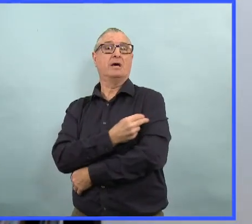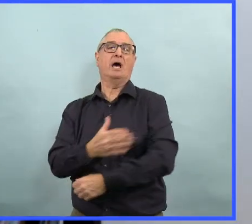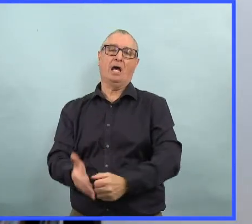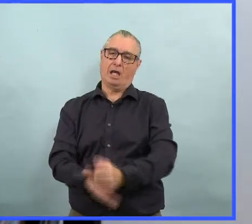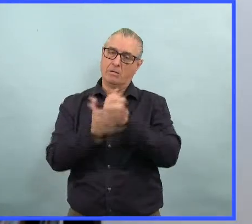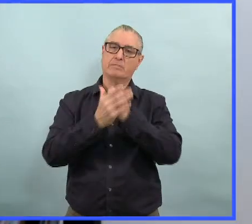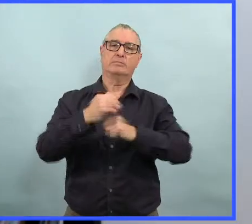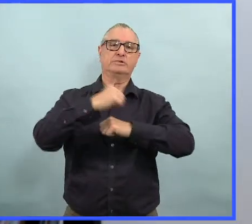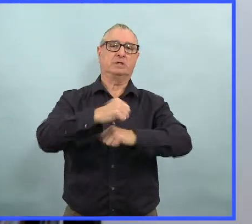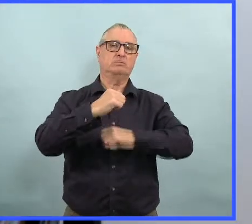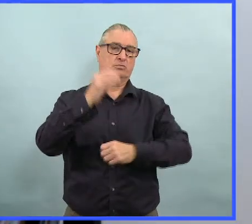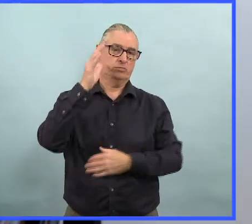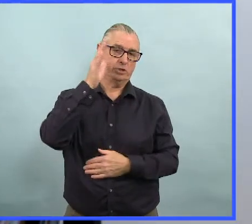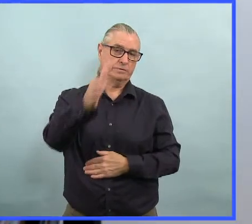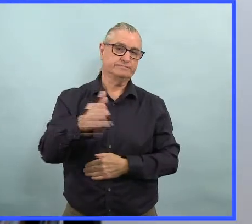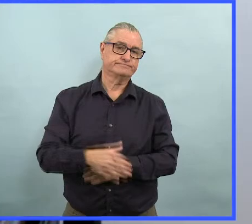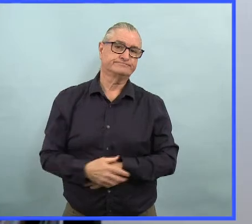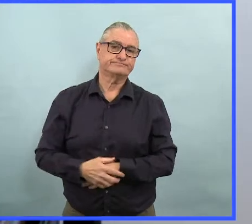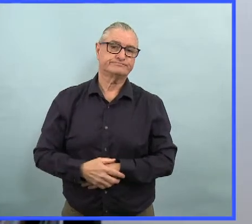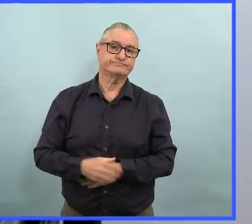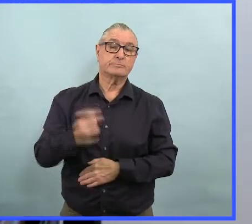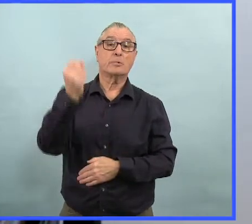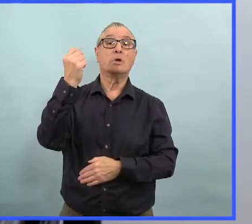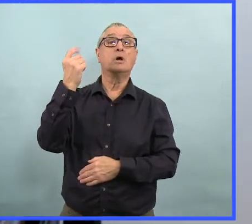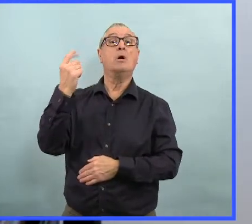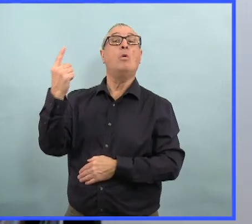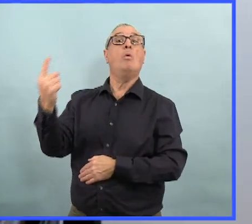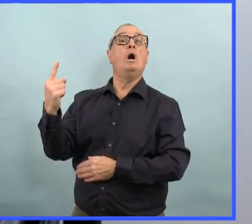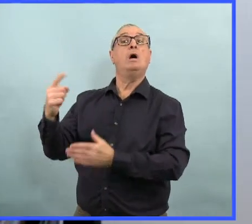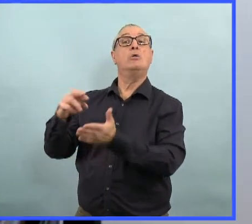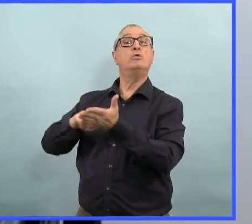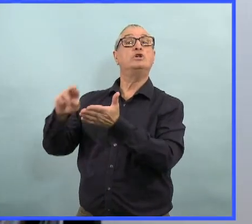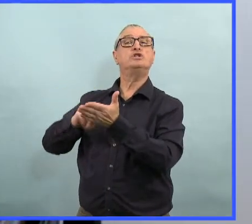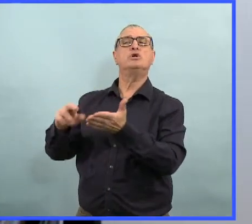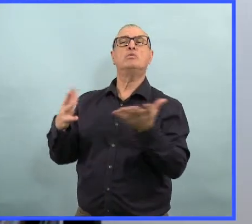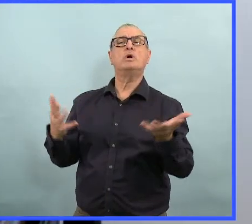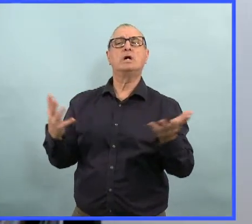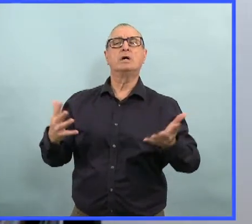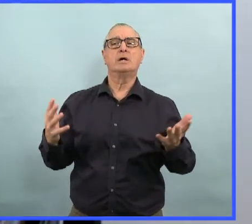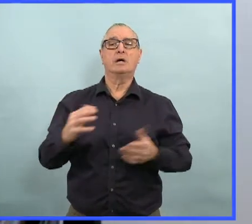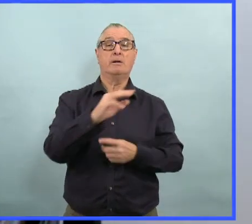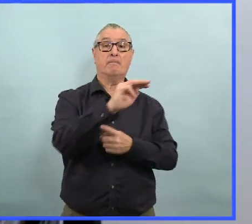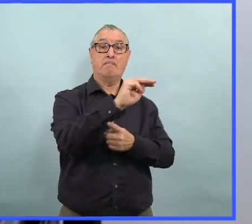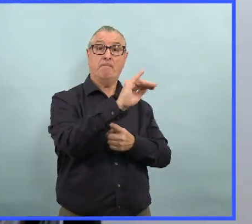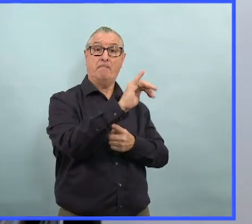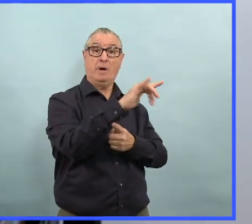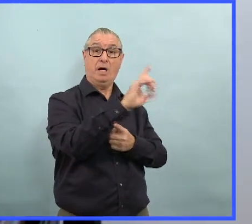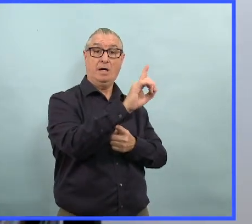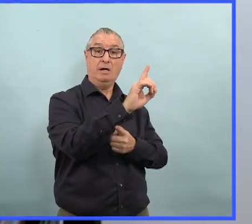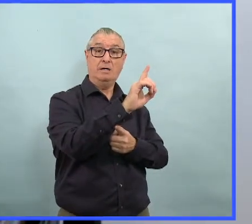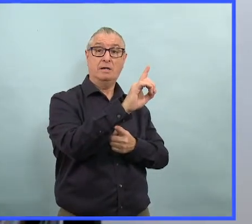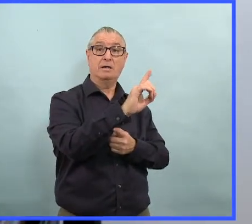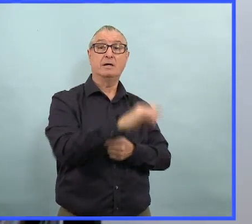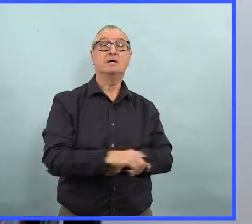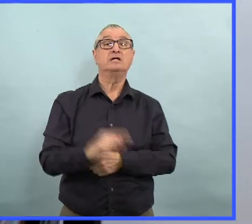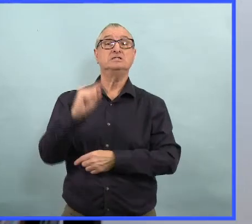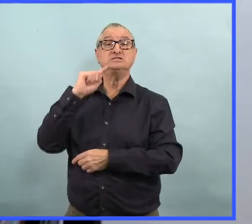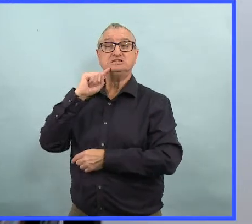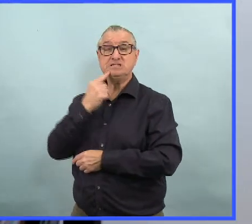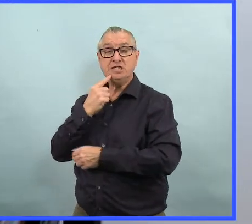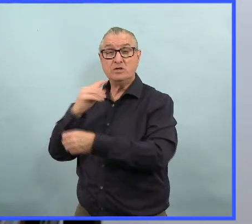continues to be researched is how does mild or serious coping 19 affect the brain in one study